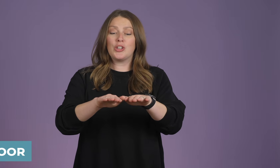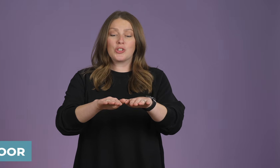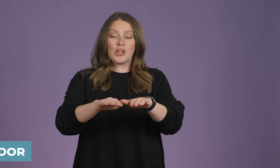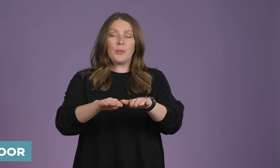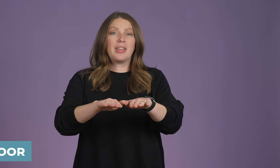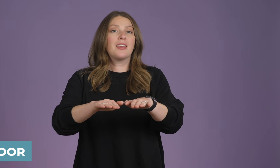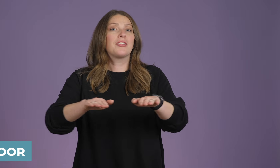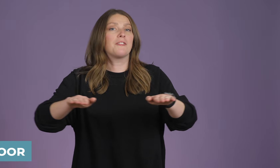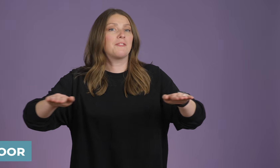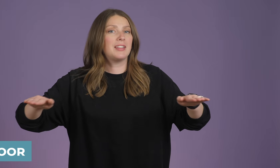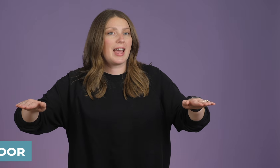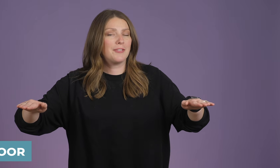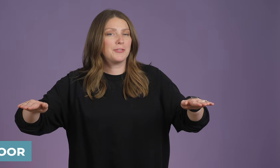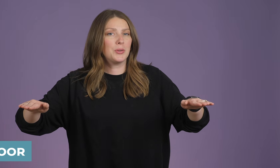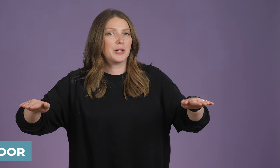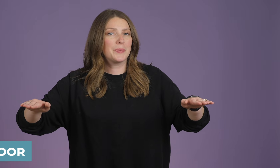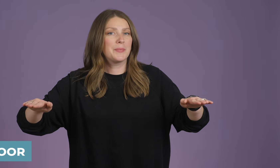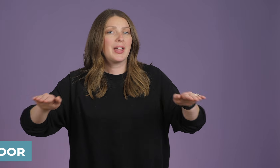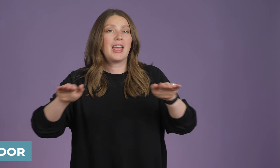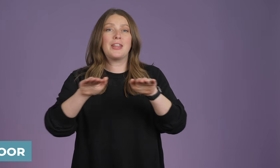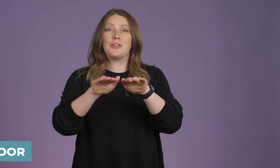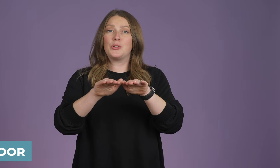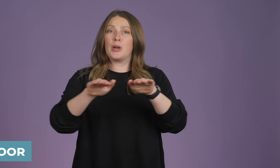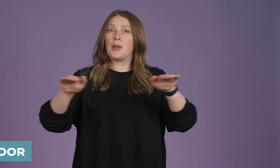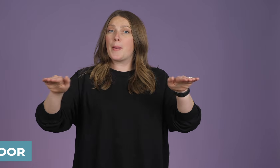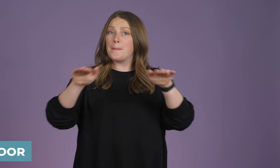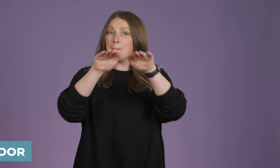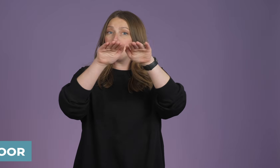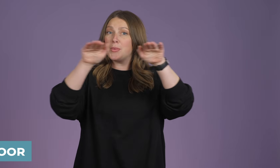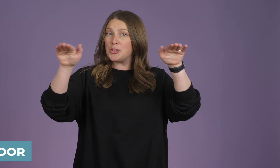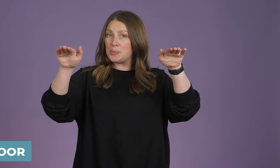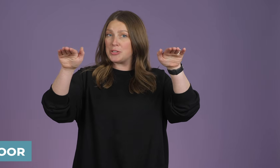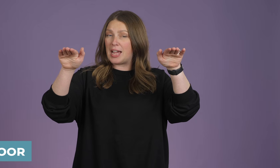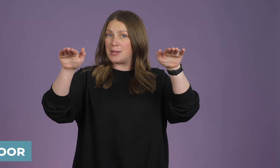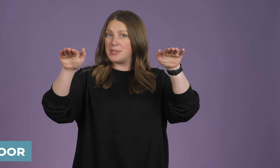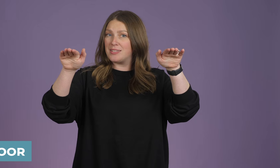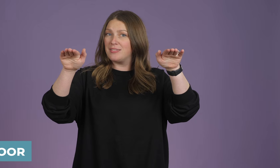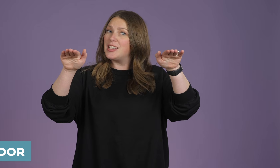You're showing the flat floor. And if you do it multiple times, it's